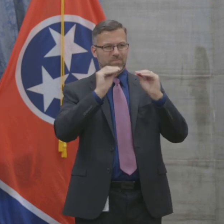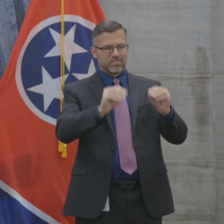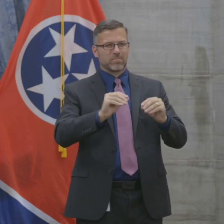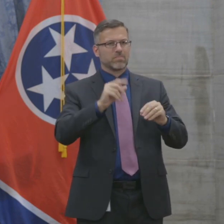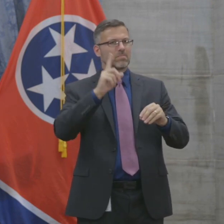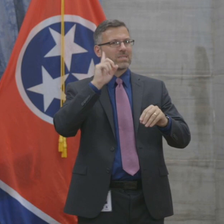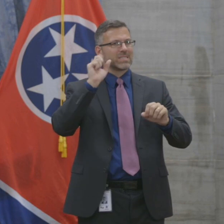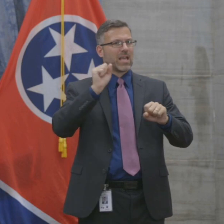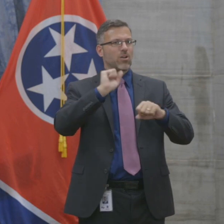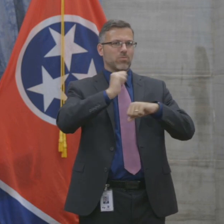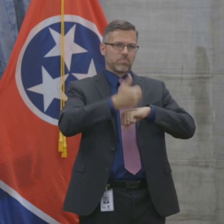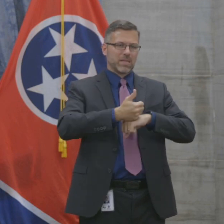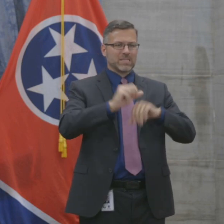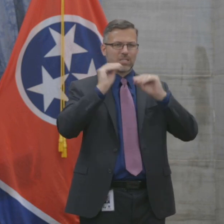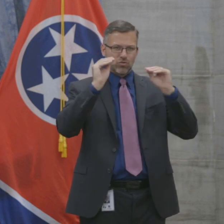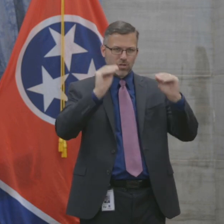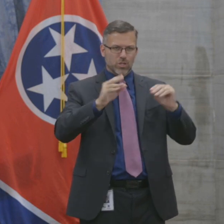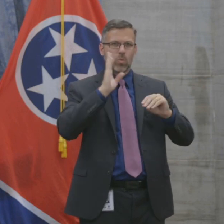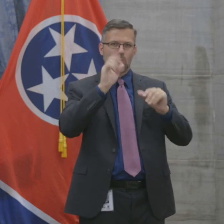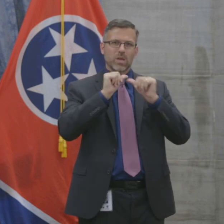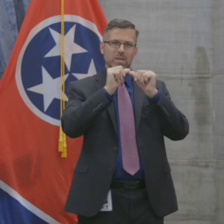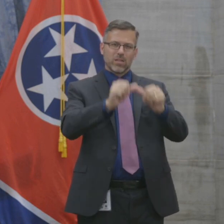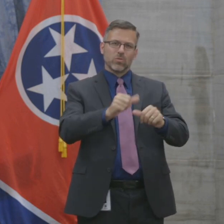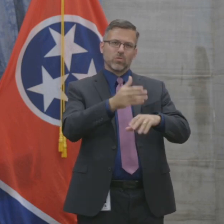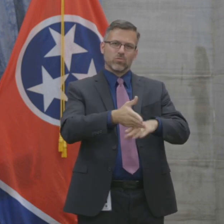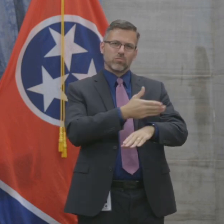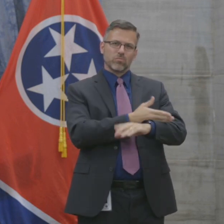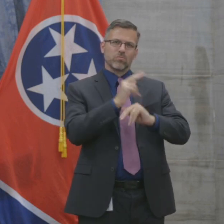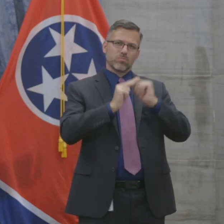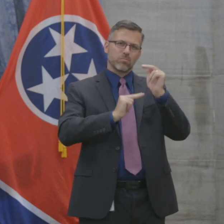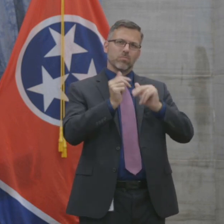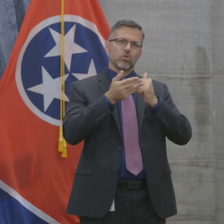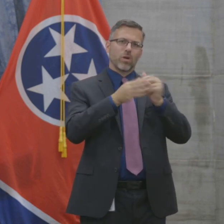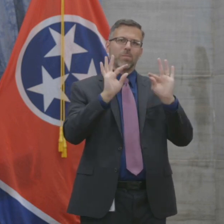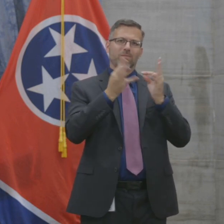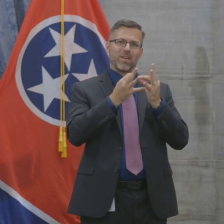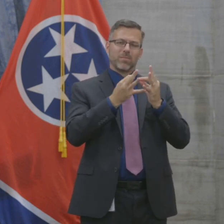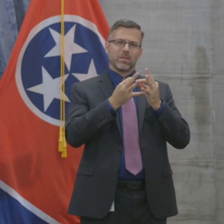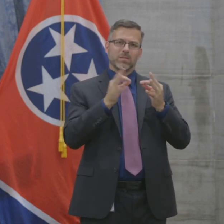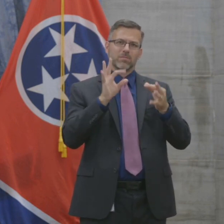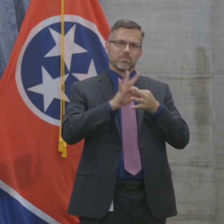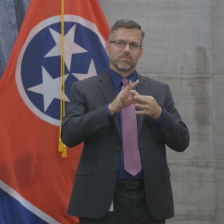that we are filming at the department to ensure that children are able to have access to that first learning.